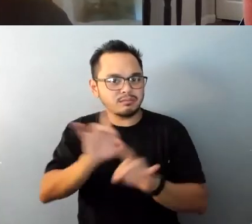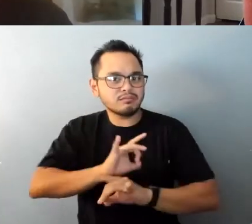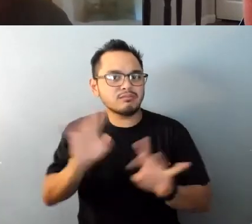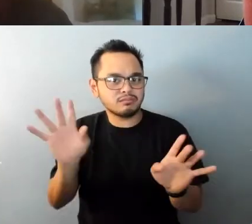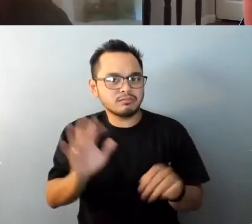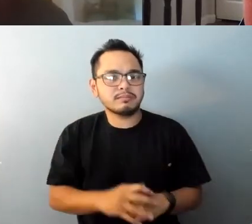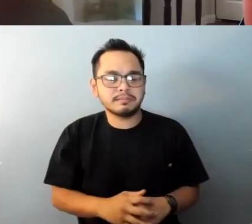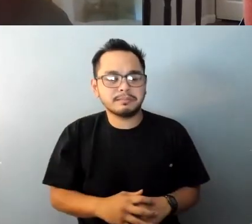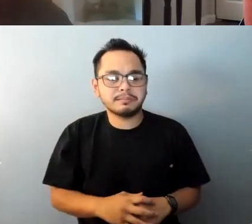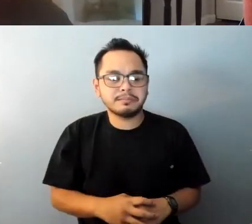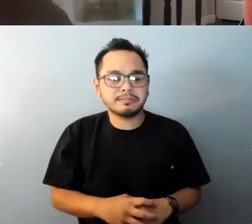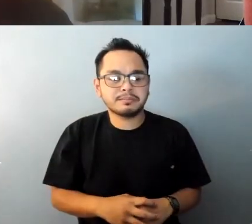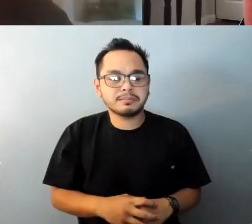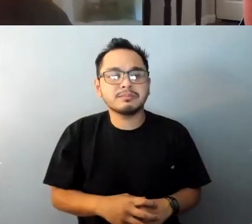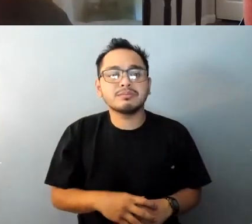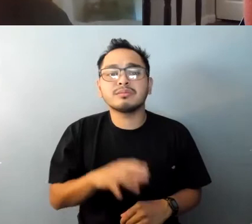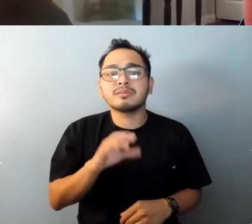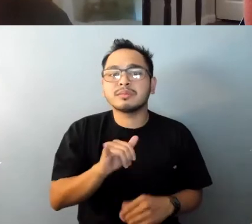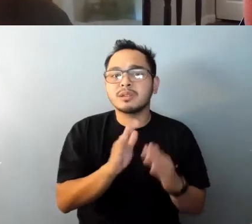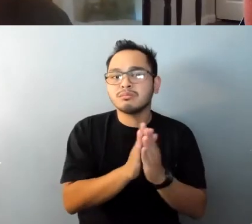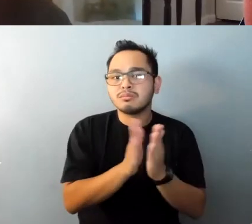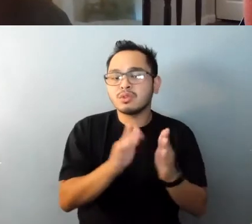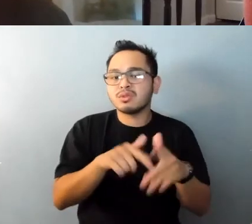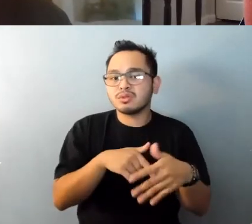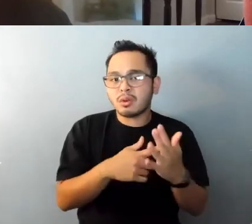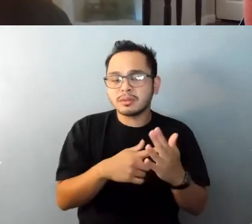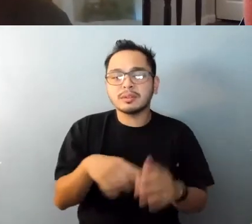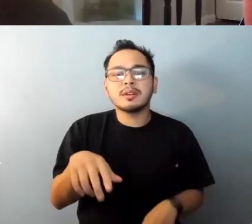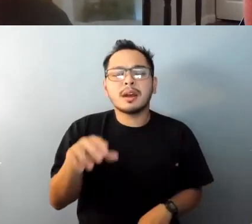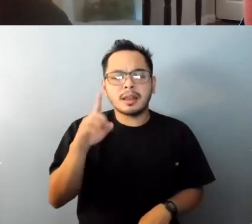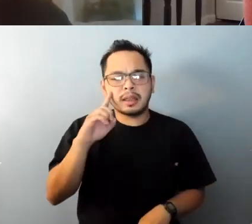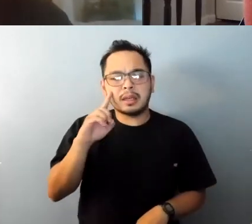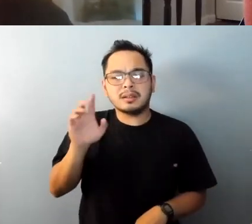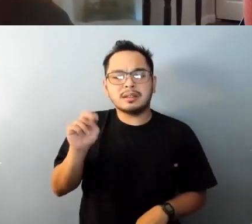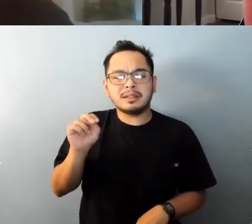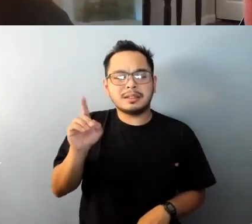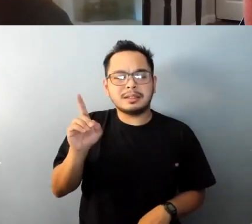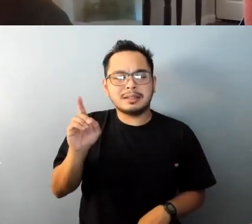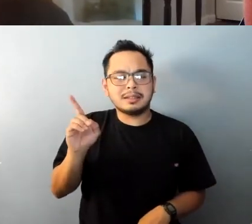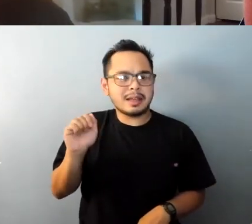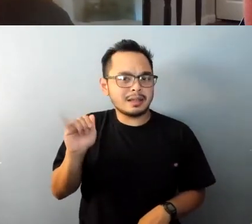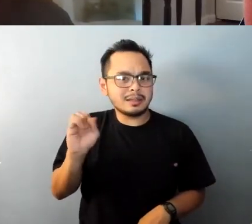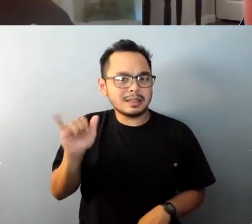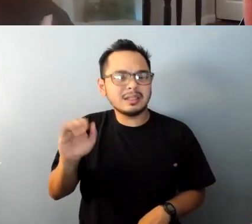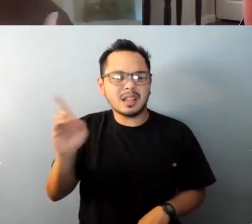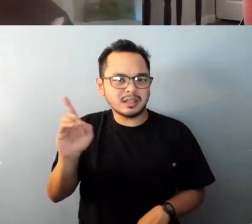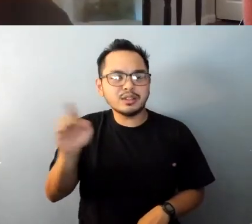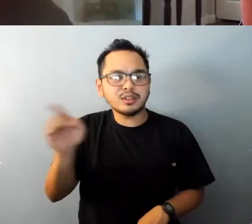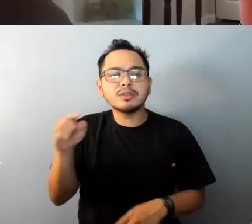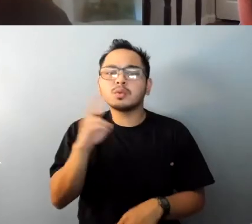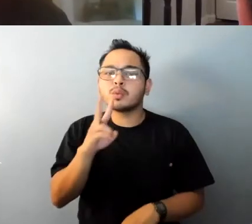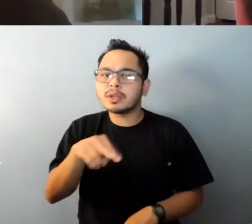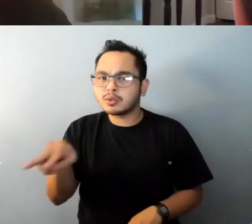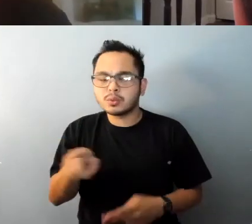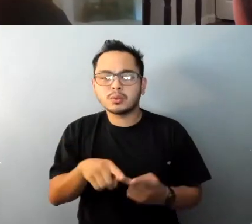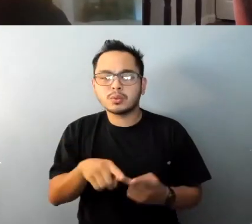When the novel starts, I believe Daisy is 22 or 24, she is so young to have a two-year-old